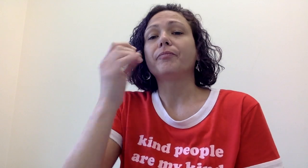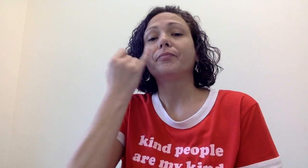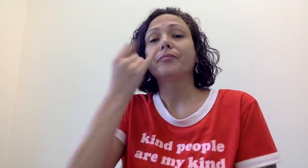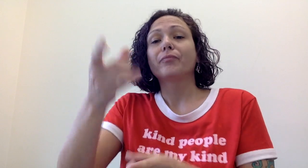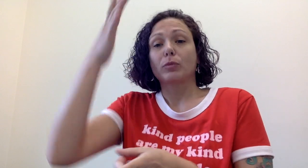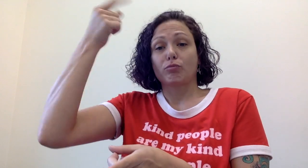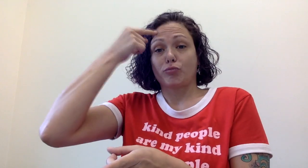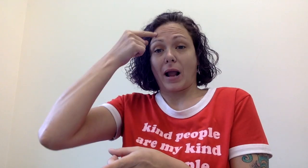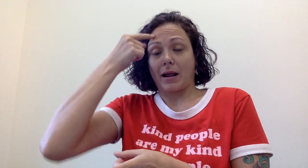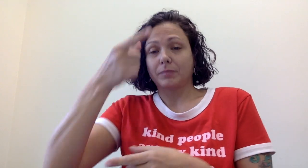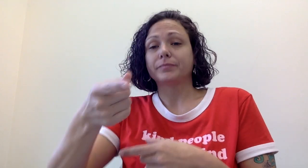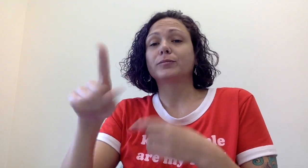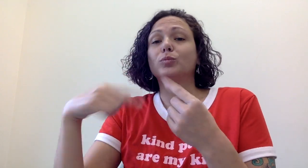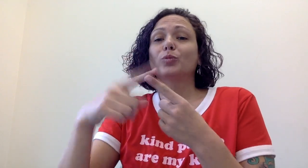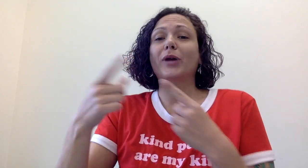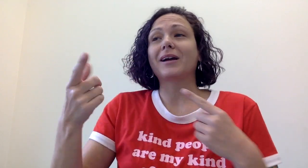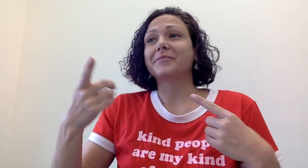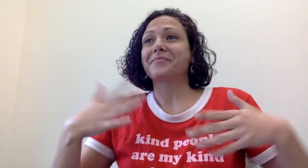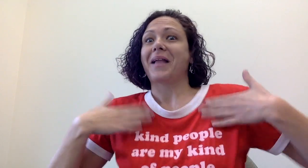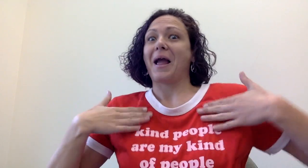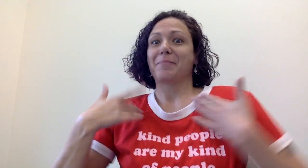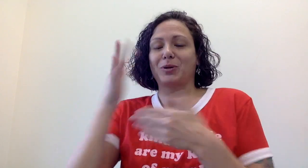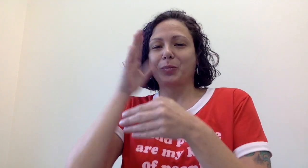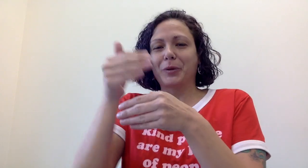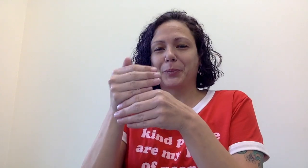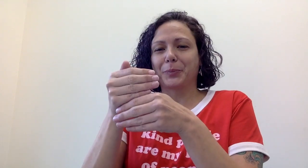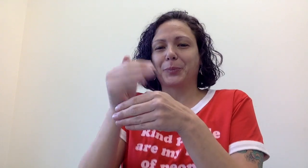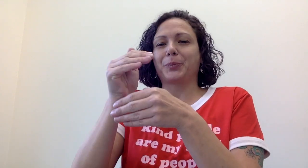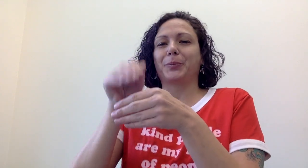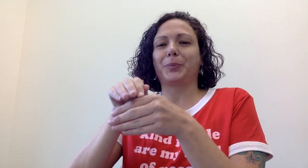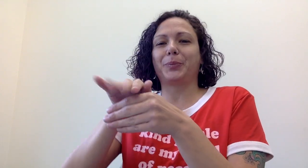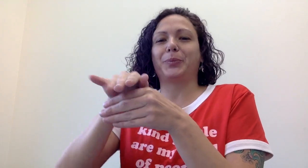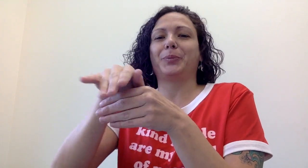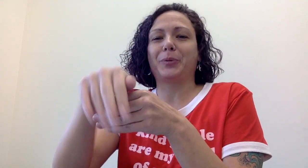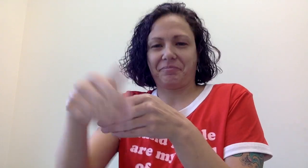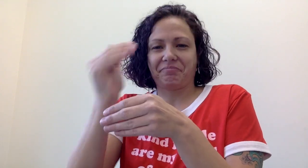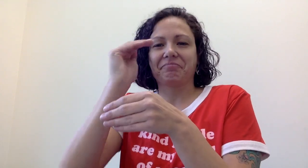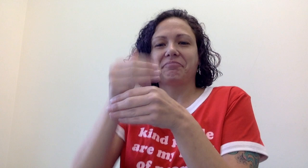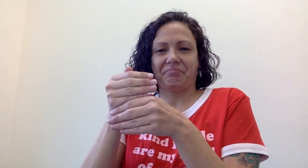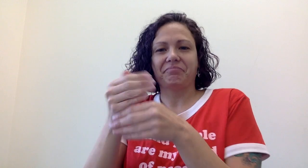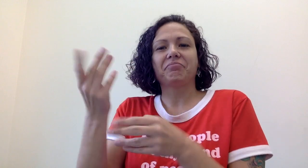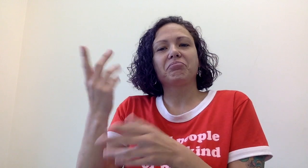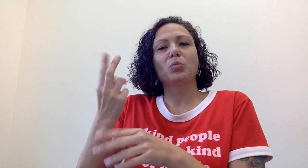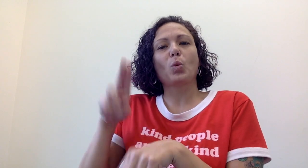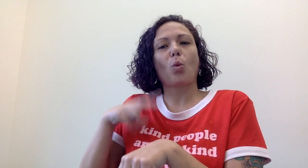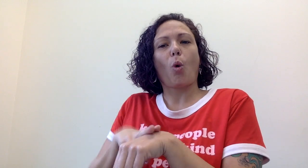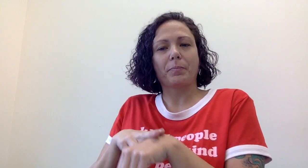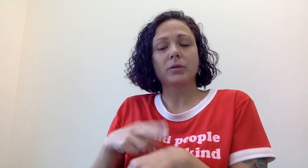In any normal situation where you feel happy, your serotonin will open, releasing small amounts, which is normal.